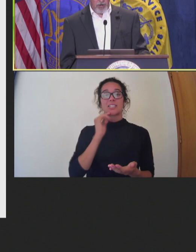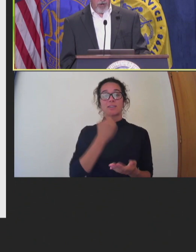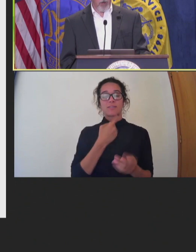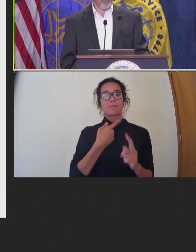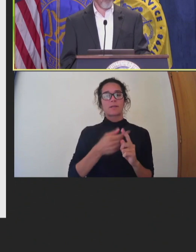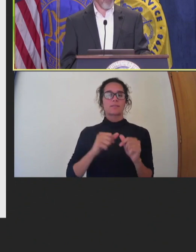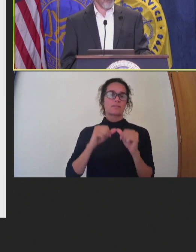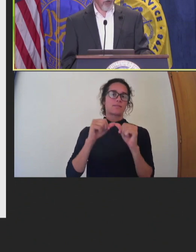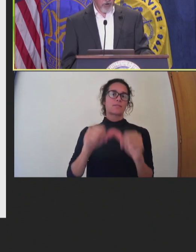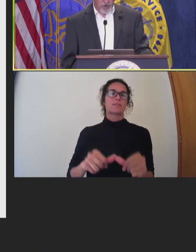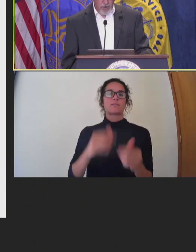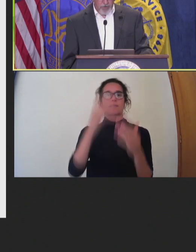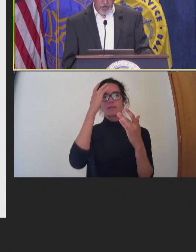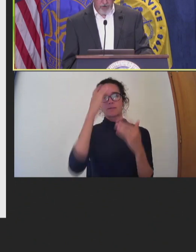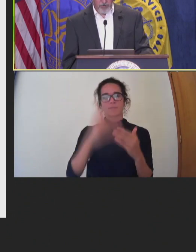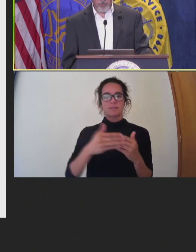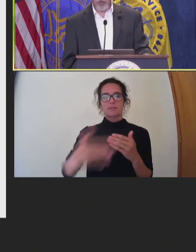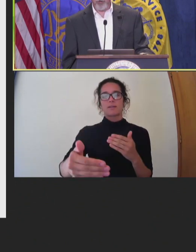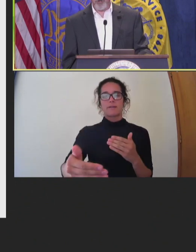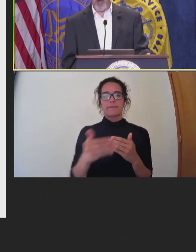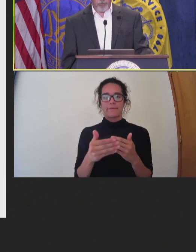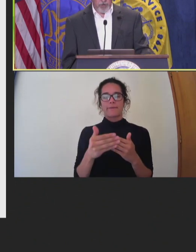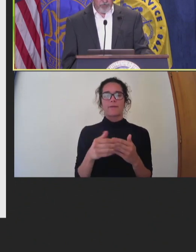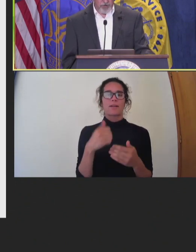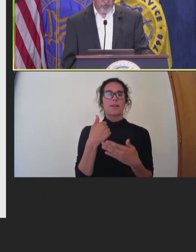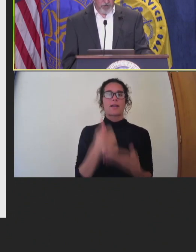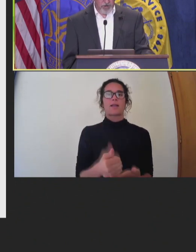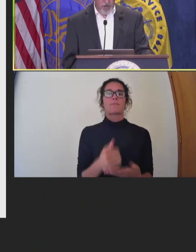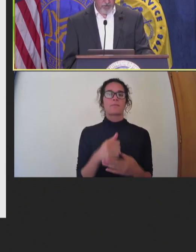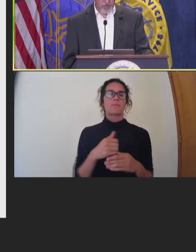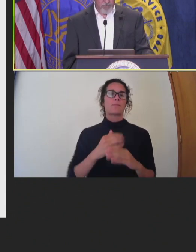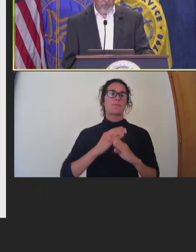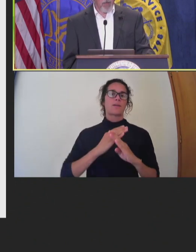help prevent serious complications, including hospitalization and death.